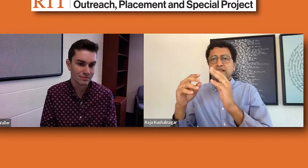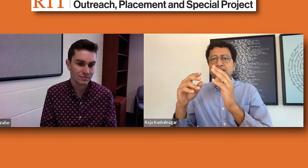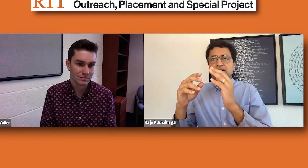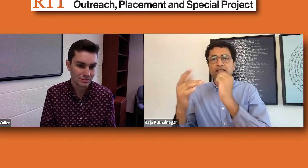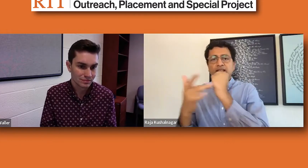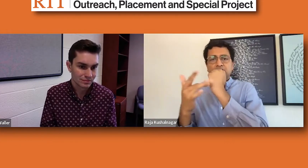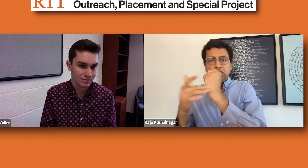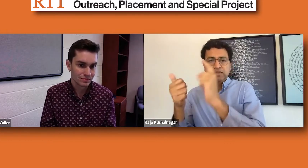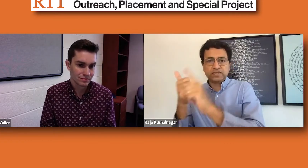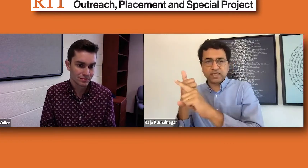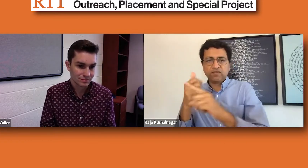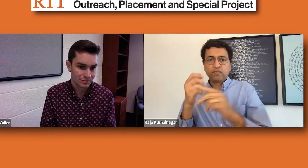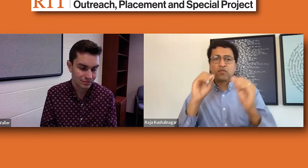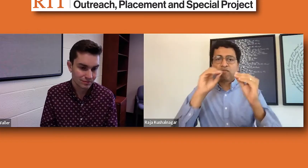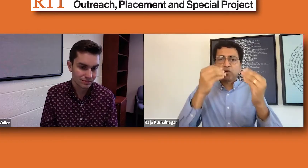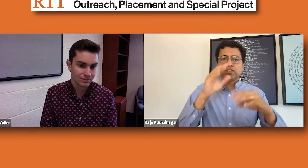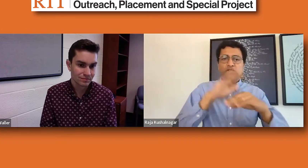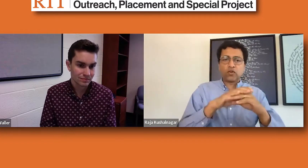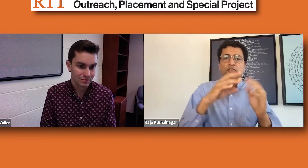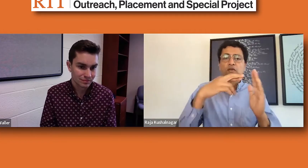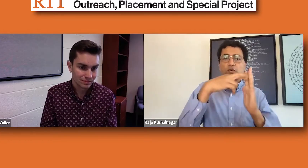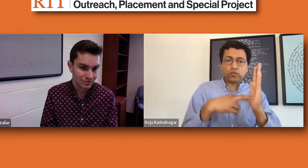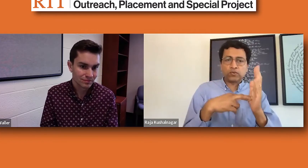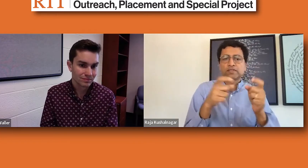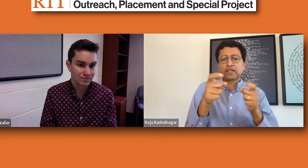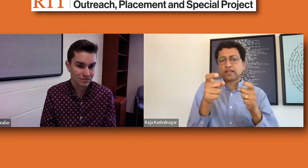But then there's a separate research related to the rules and the controls,